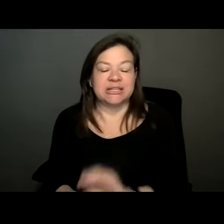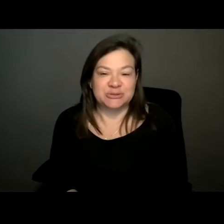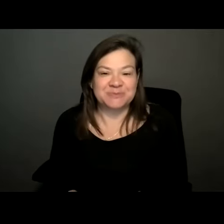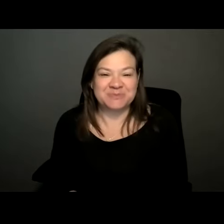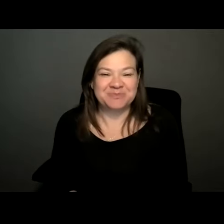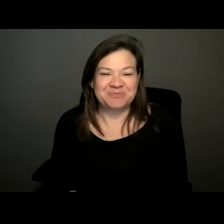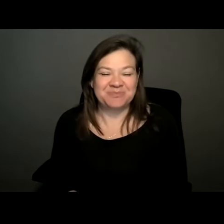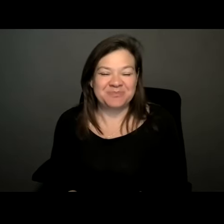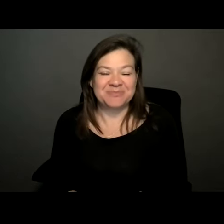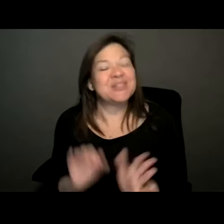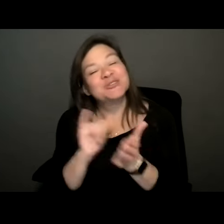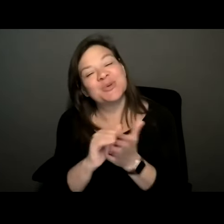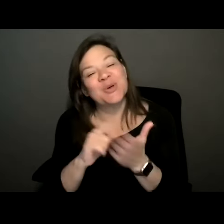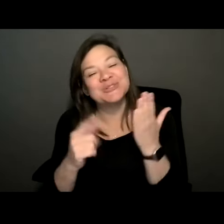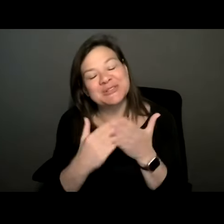So those are some of my thoughts.